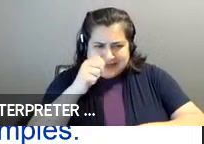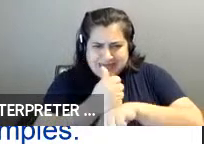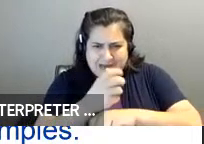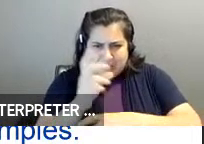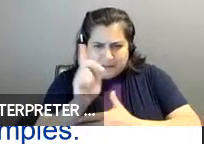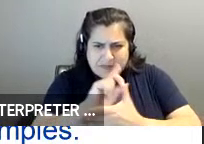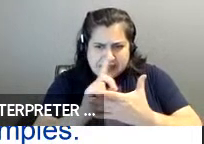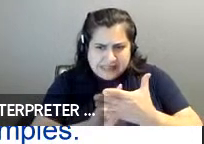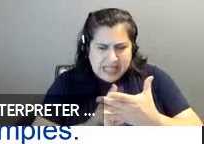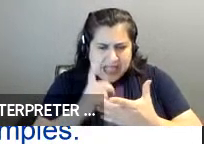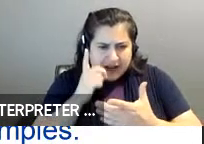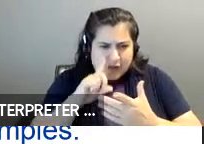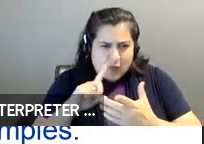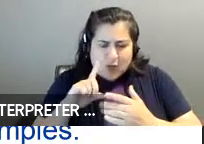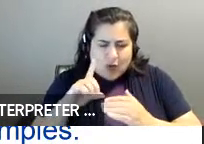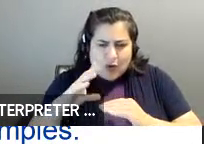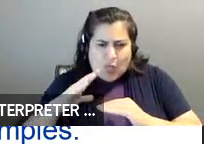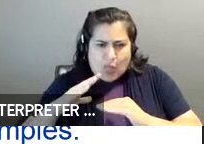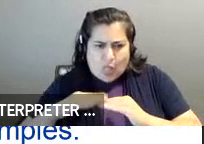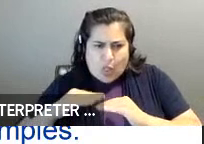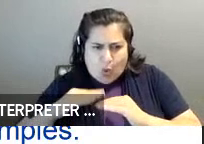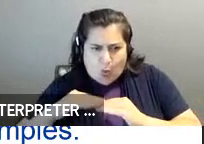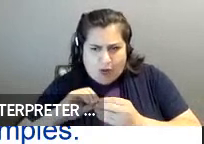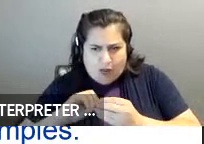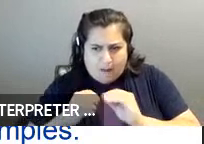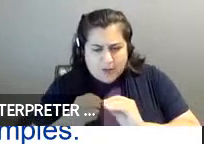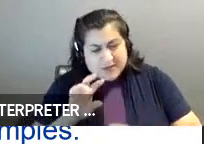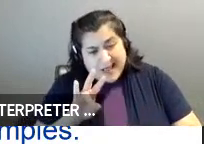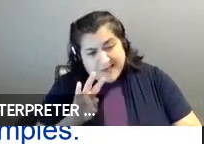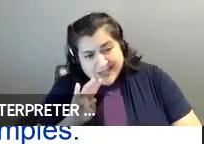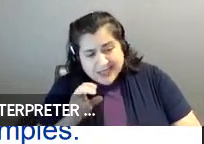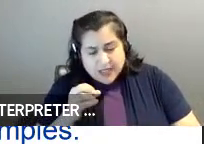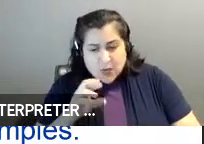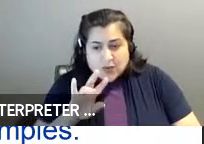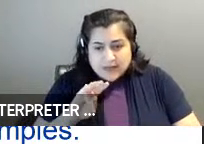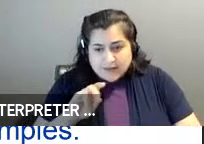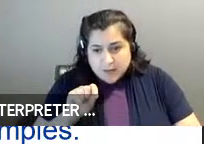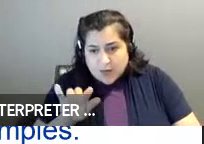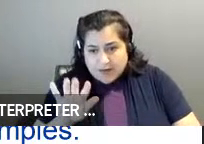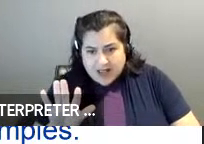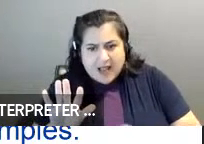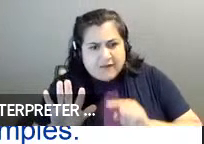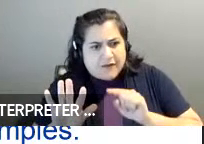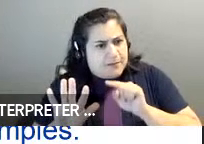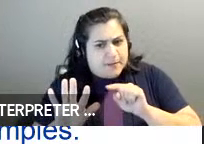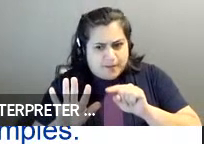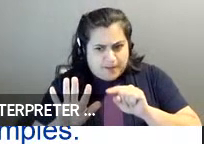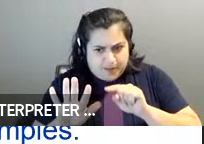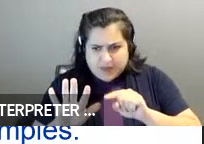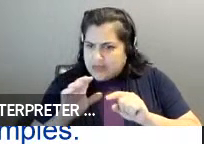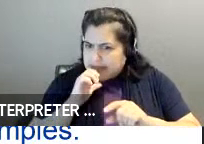end of the distribution, so for example 17 or 17.5 inches would be less affected or more